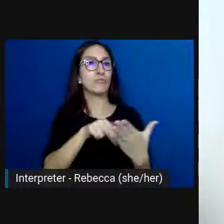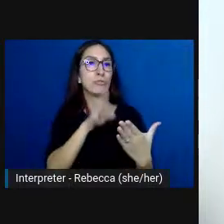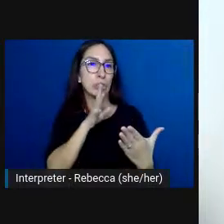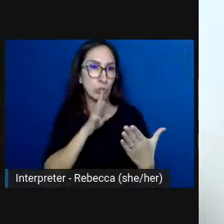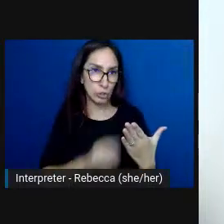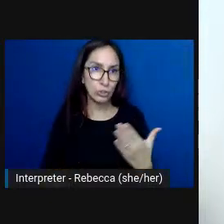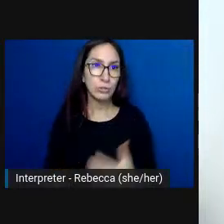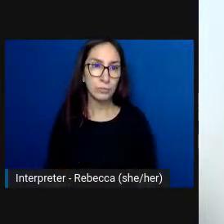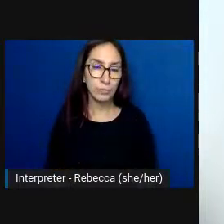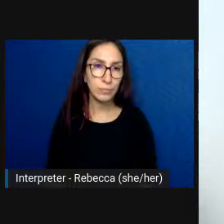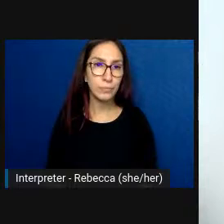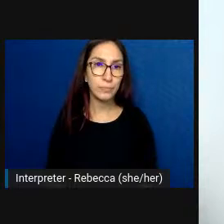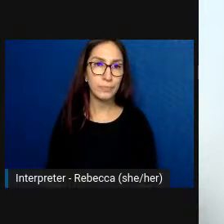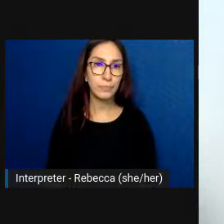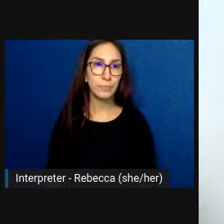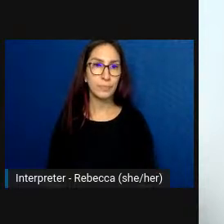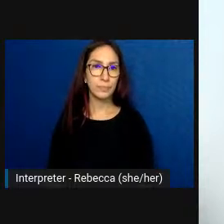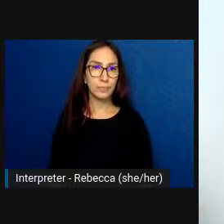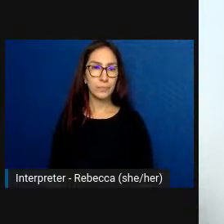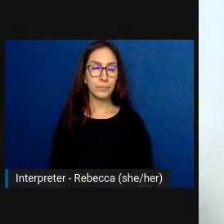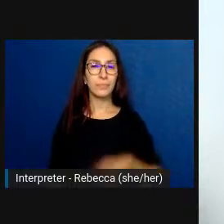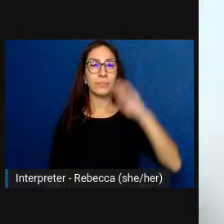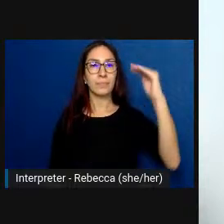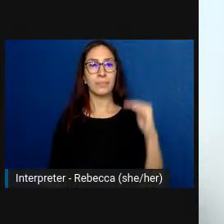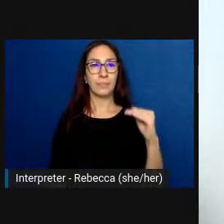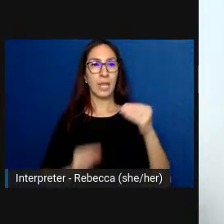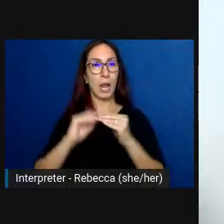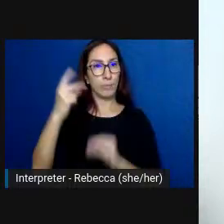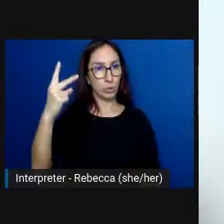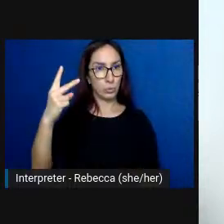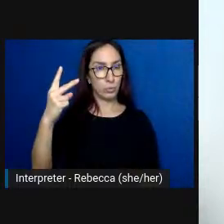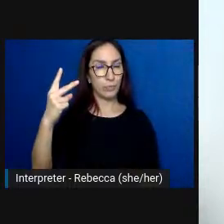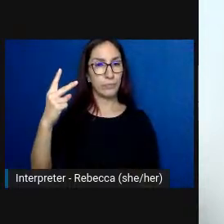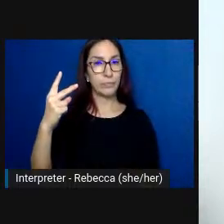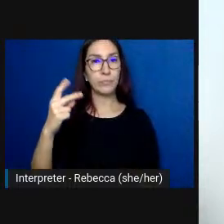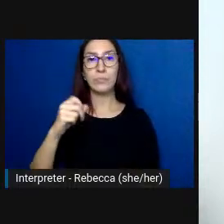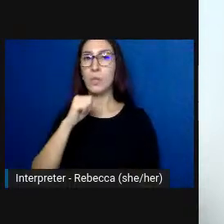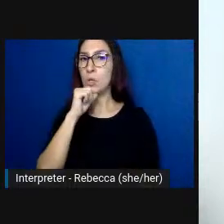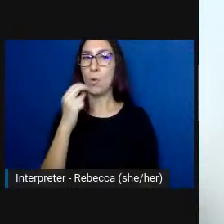complicated and difficult to understand for those of us using screen reading ology.